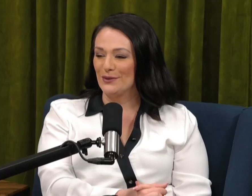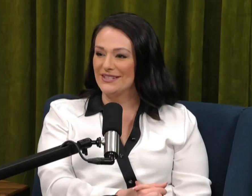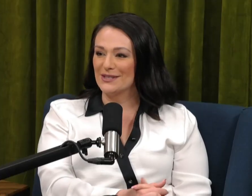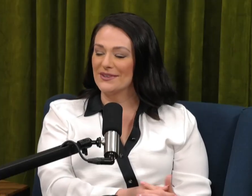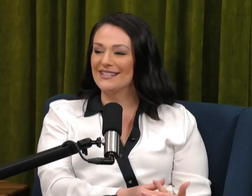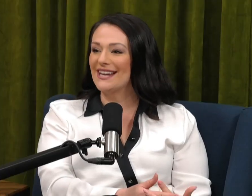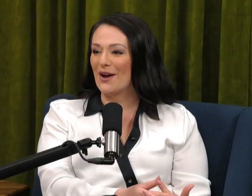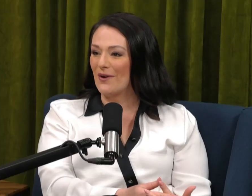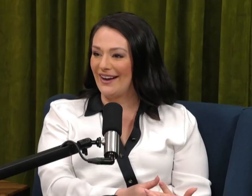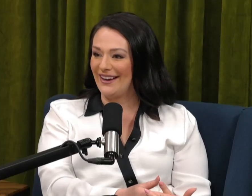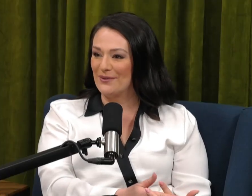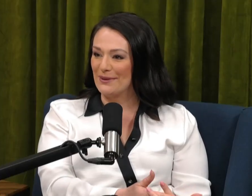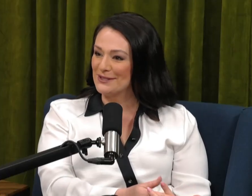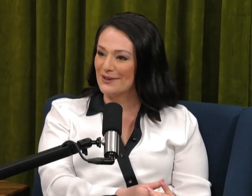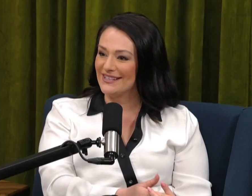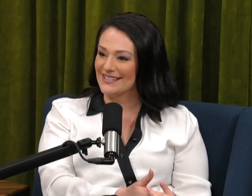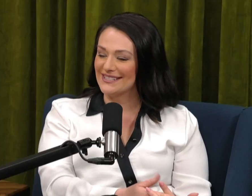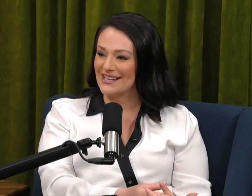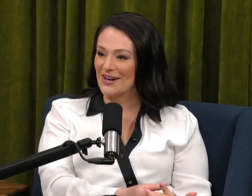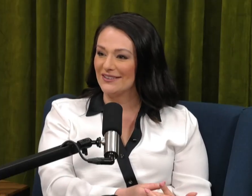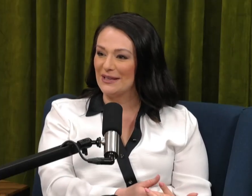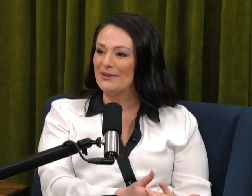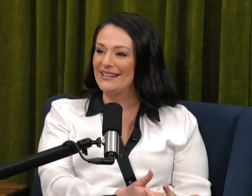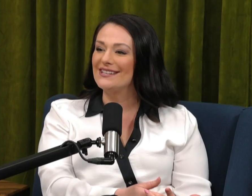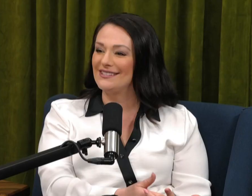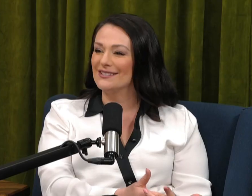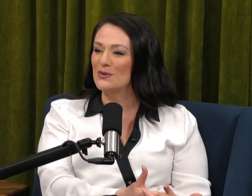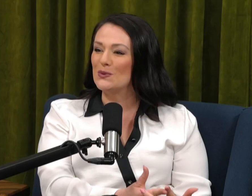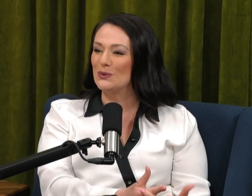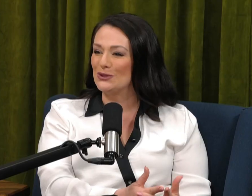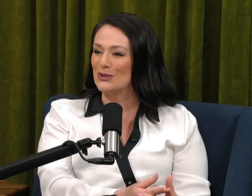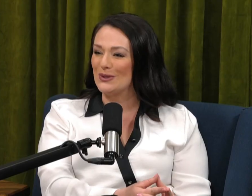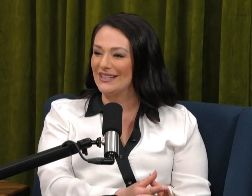And Floyd says, well, that's not why we're best friends necessarily, but he is, he's a cool dude. Yeah.